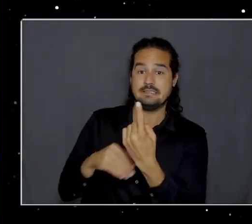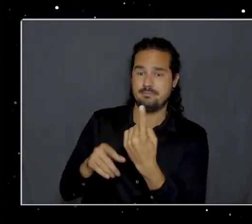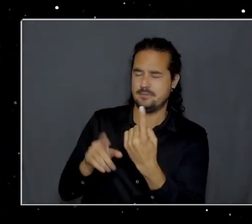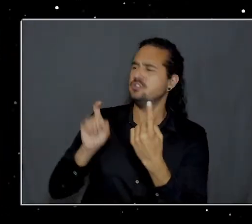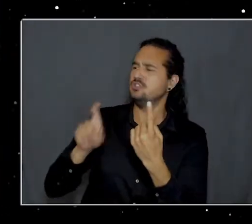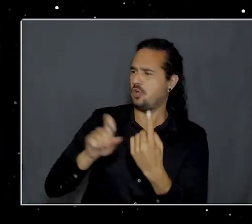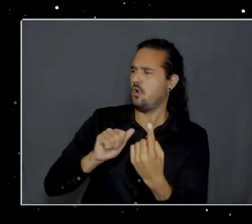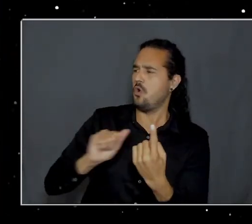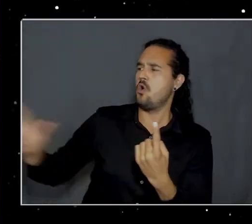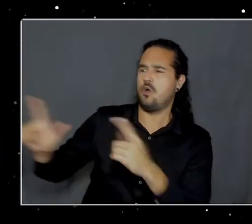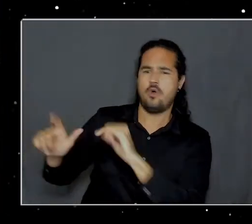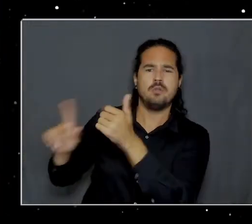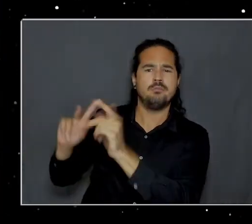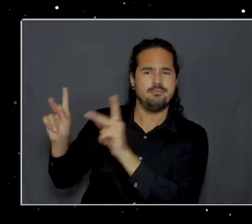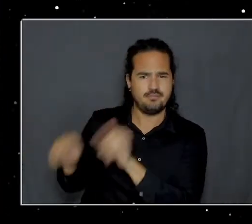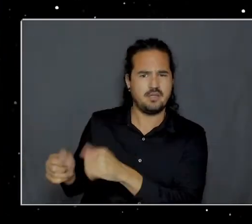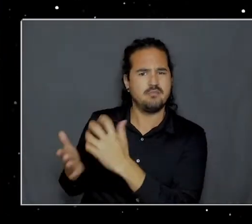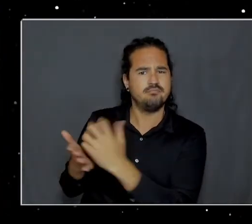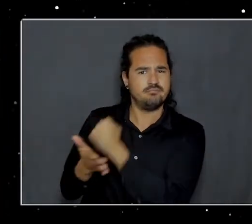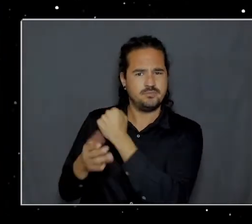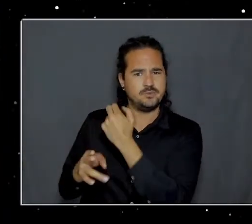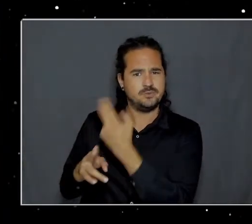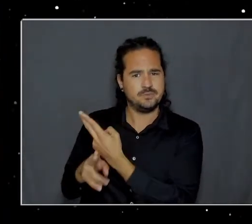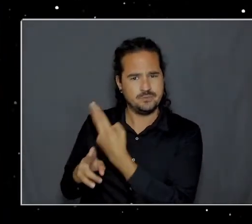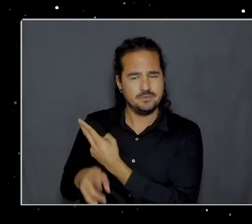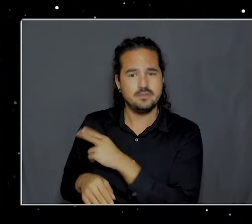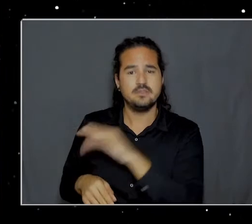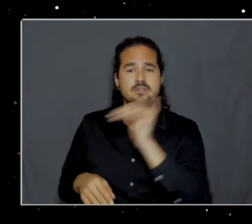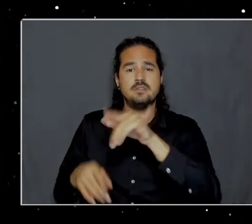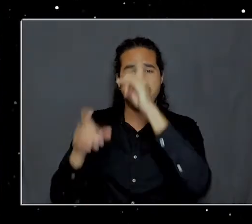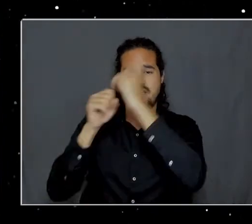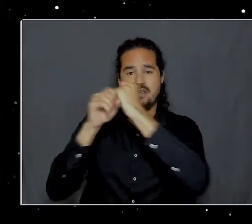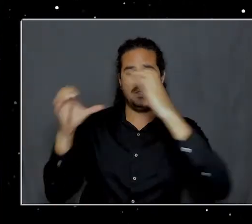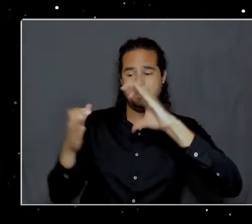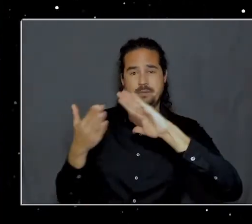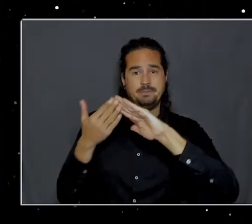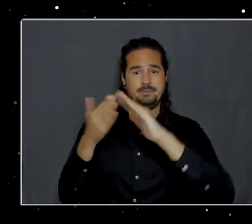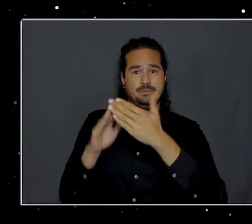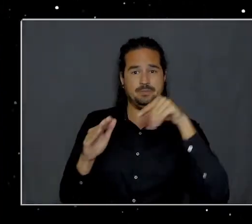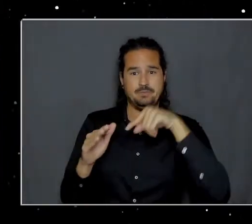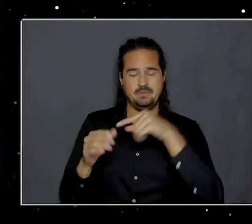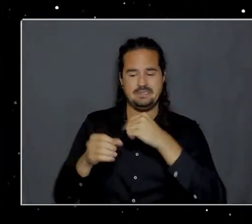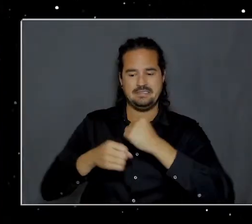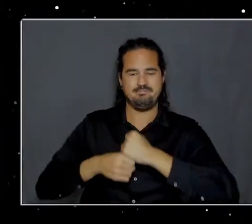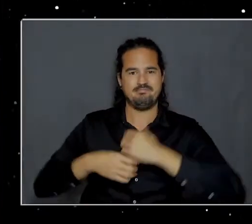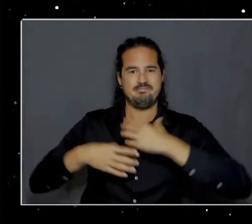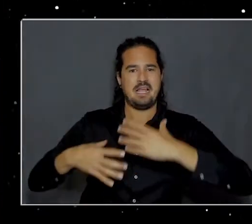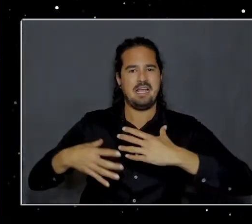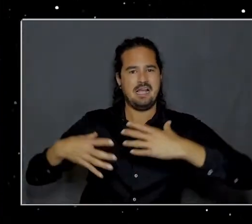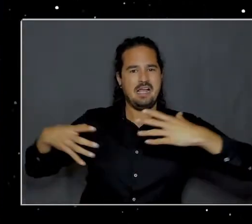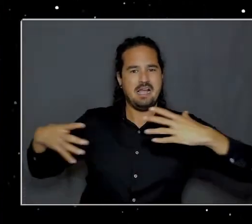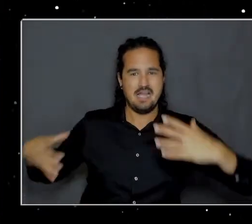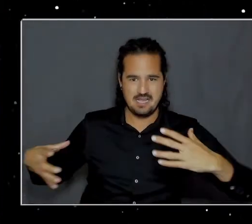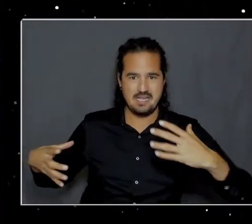ANYONE ELSE IN MY COMMUNITY, BUT THE IDEA OF COMMUNITY IS REALLY EXPANSIVE HERE, I THINK.